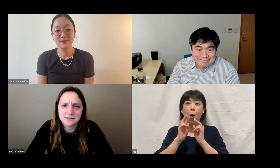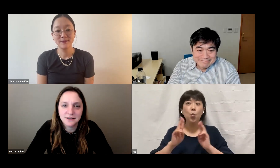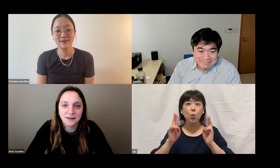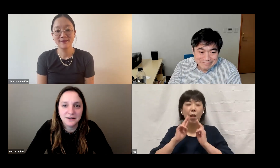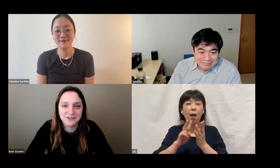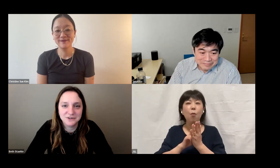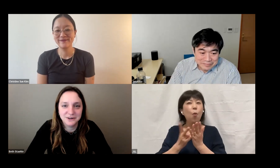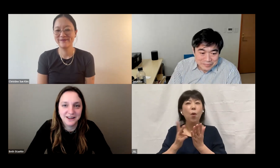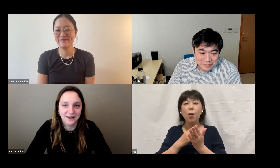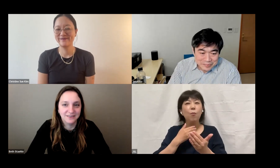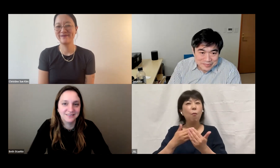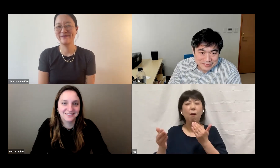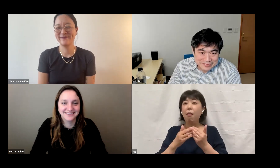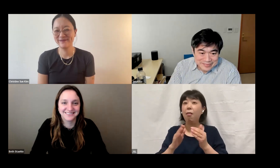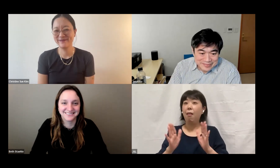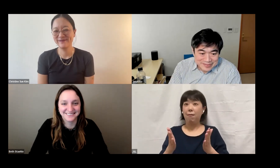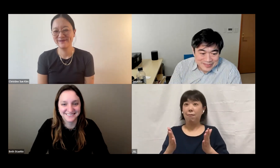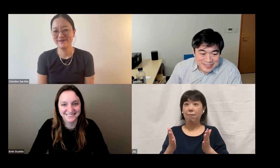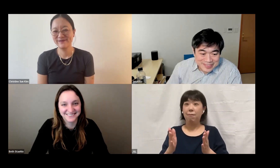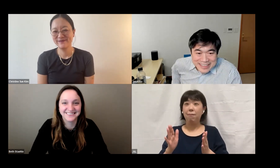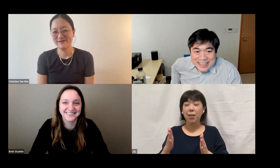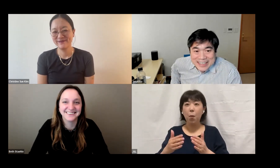I'll never do it again.